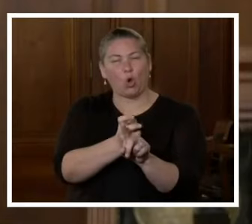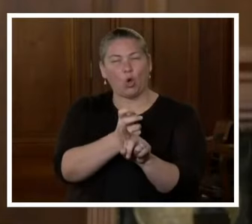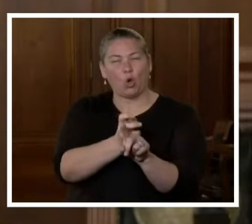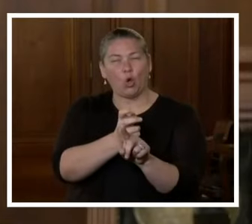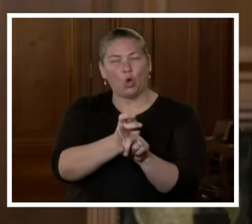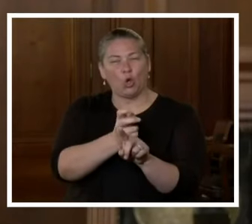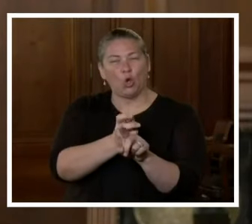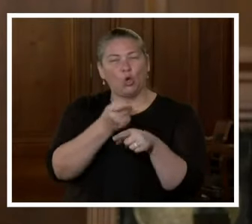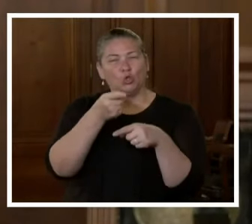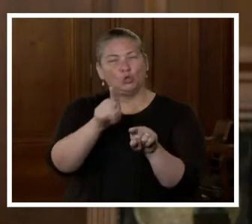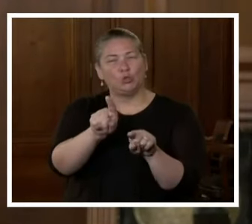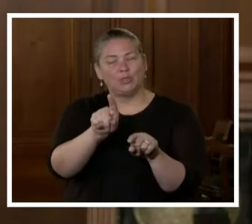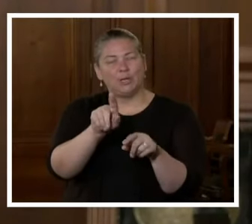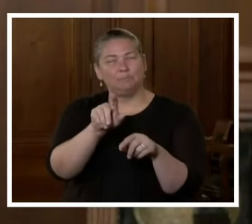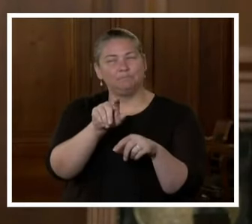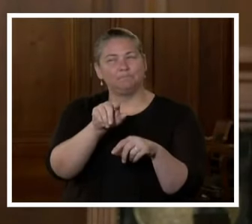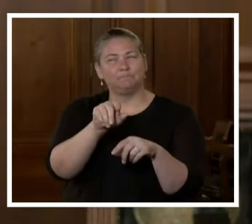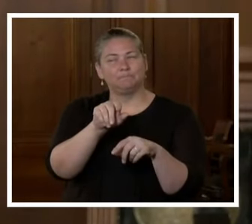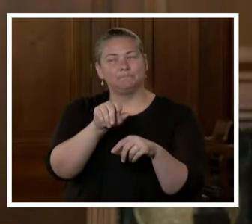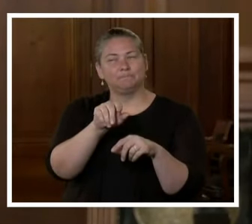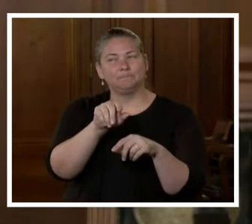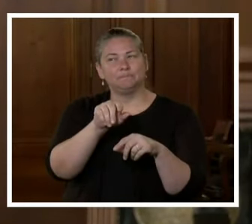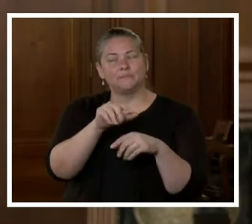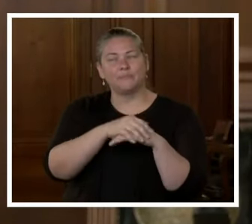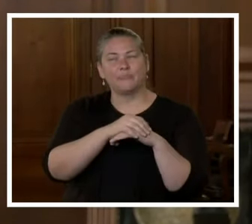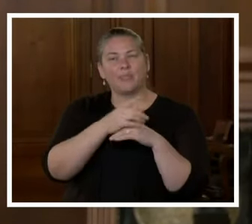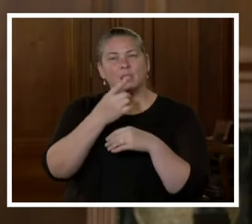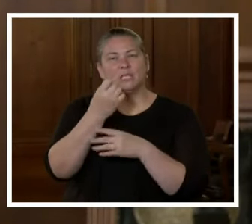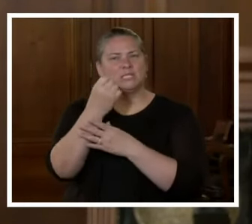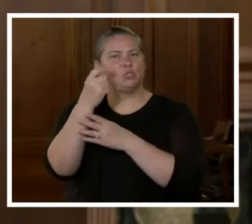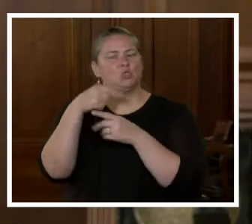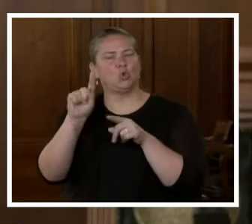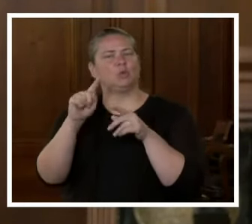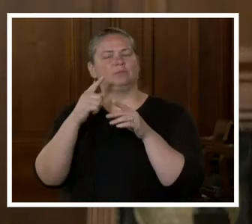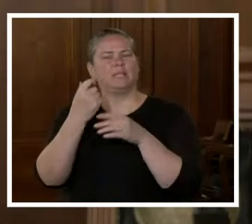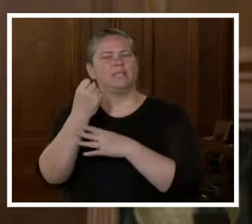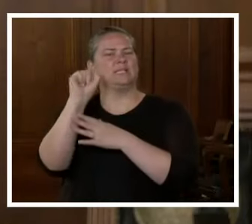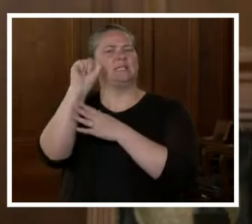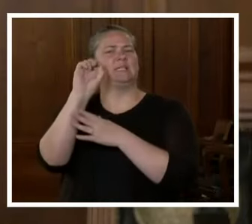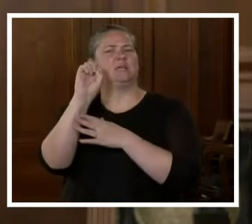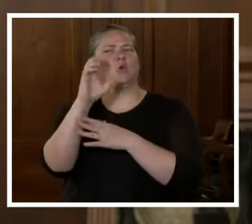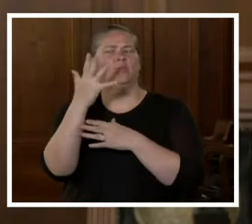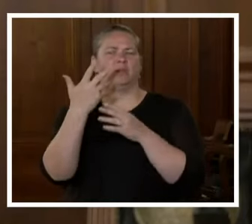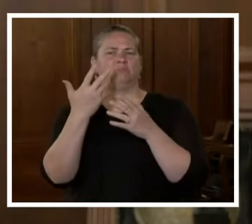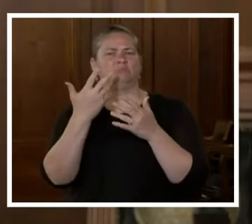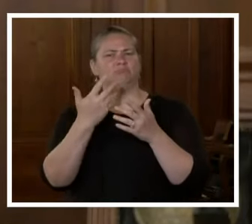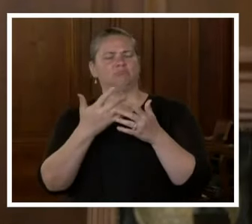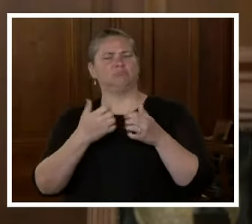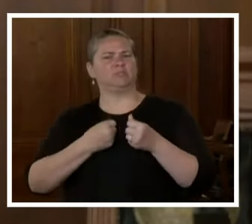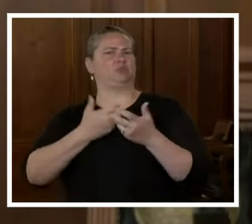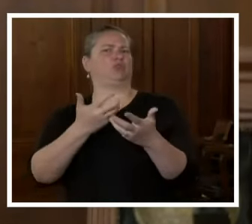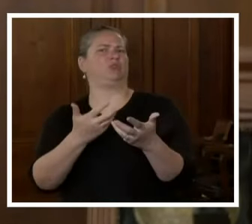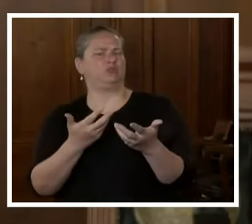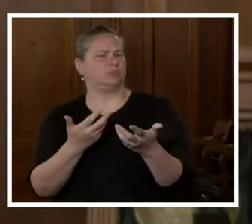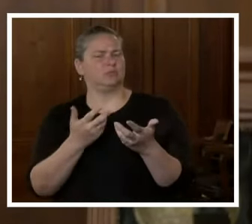OUT IS THE IMPACT OF BEING